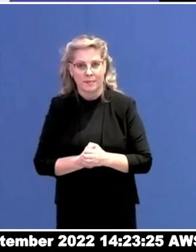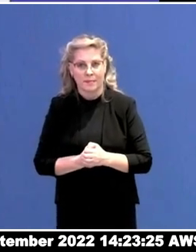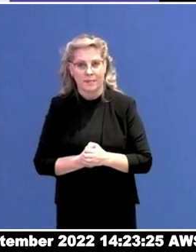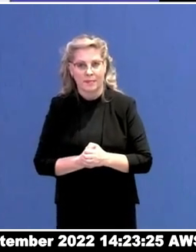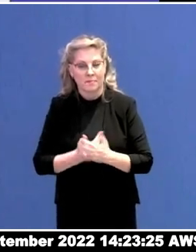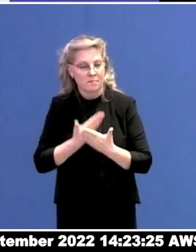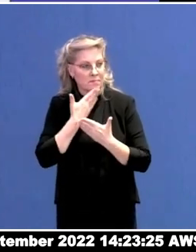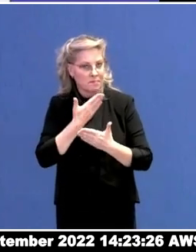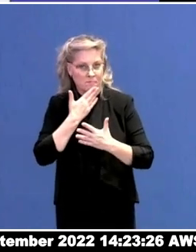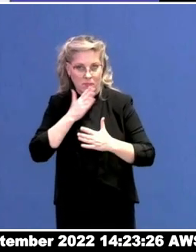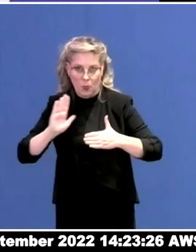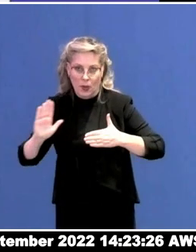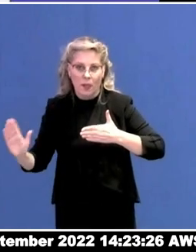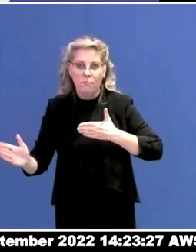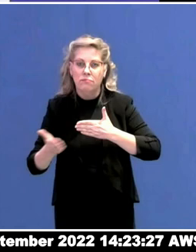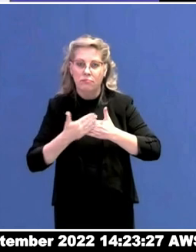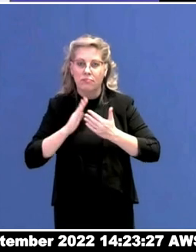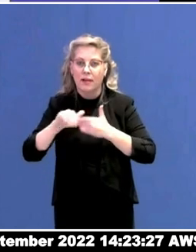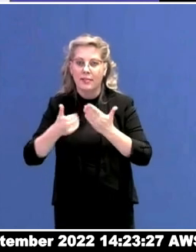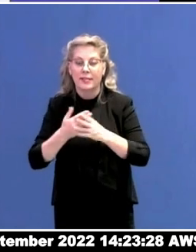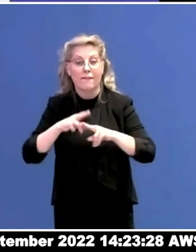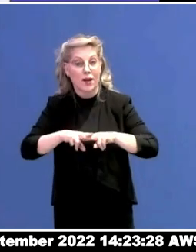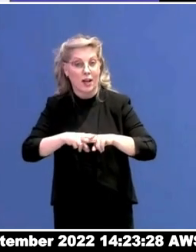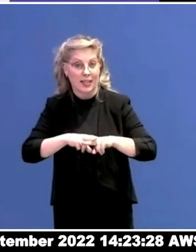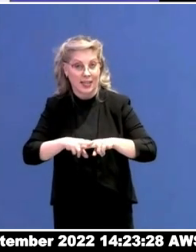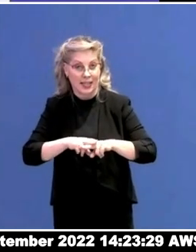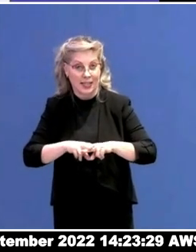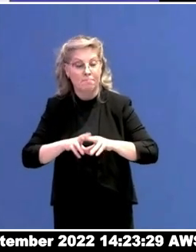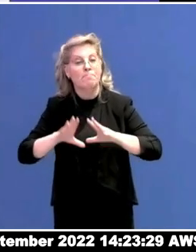Thank you, everybody. ASSOCIATE: The Royal Commission is adjourned.